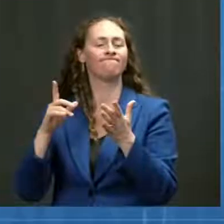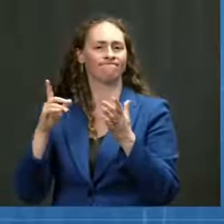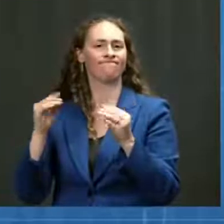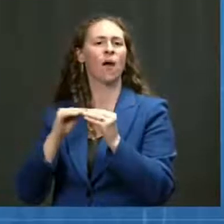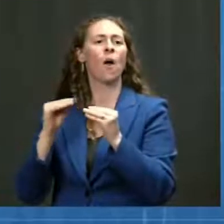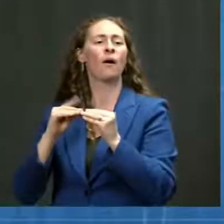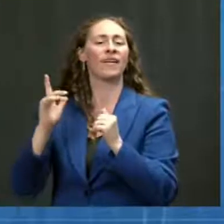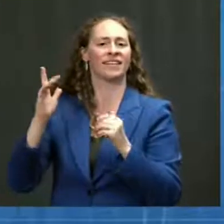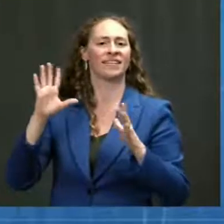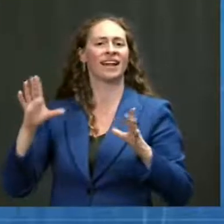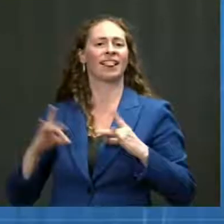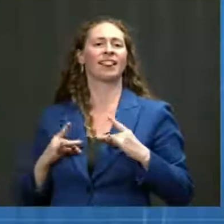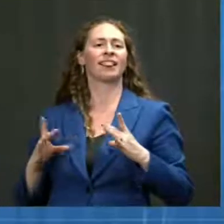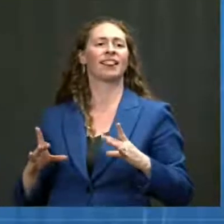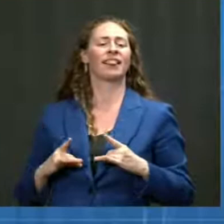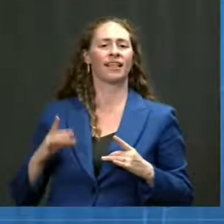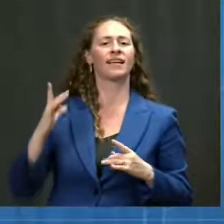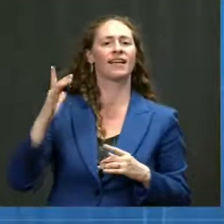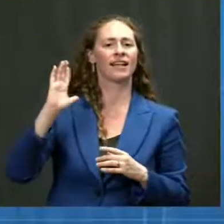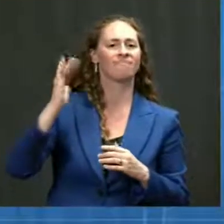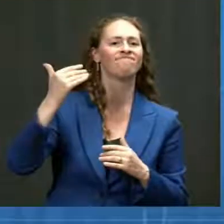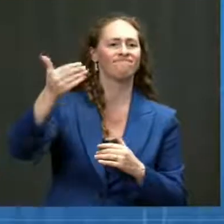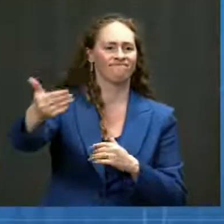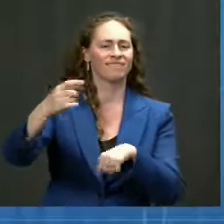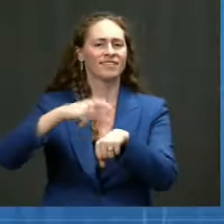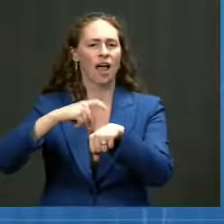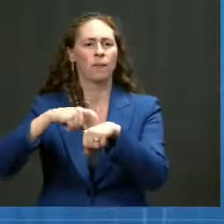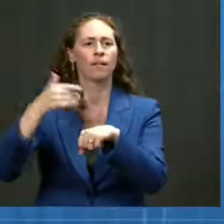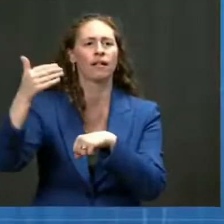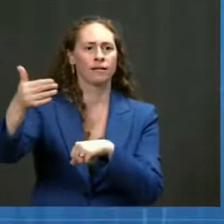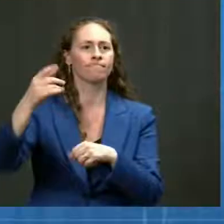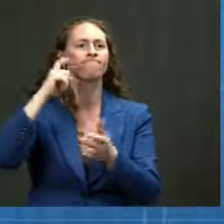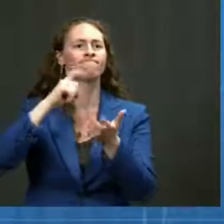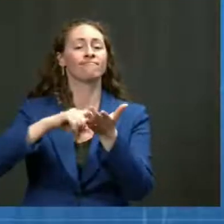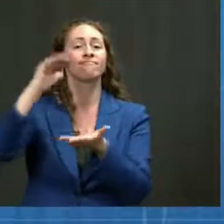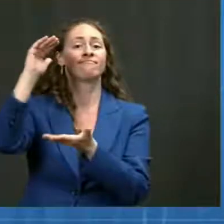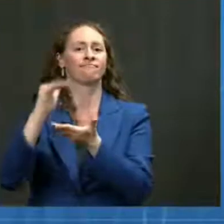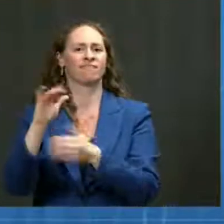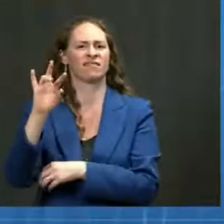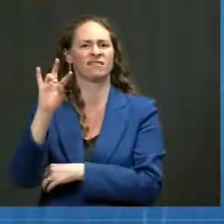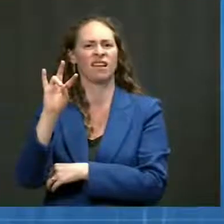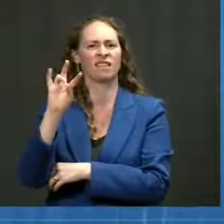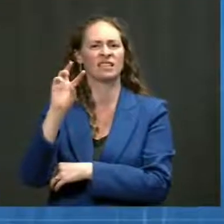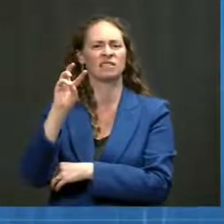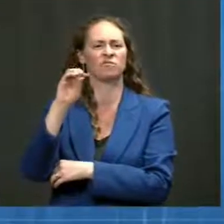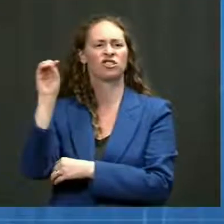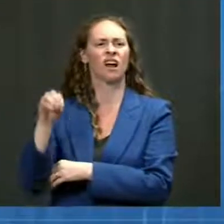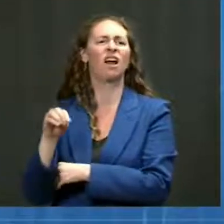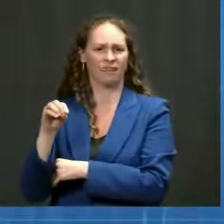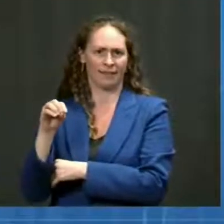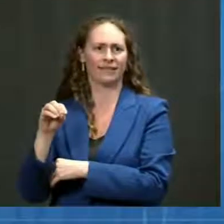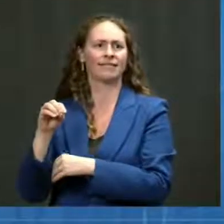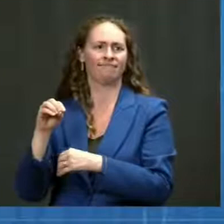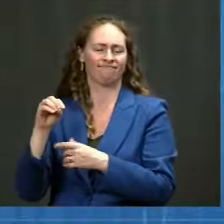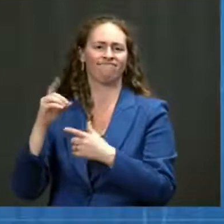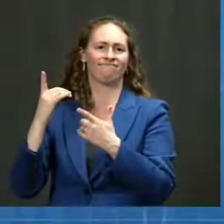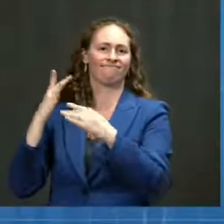TIME. IN THIS CASE FROM 76% TO 42% TO THOSE WHO RECEIVED THE PFIZER